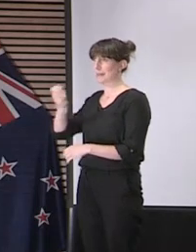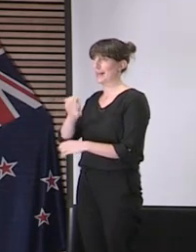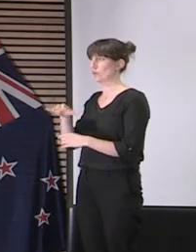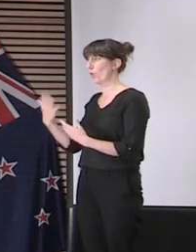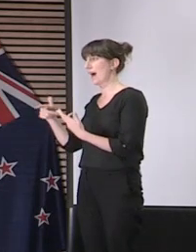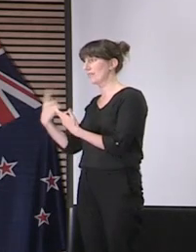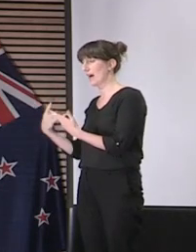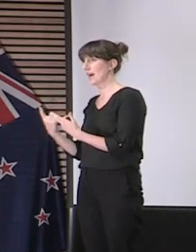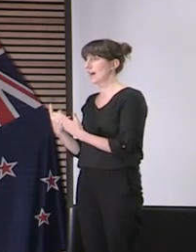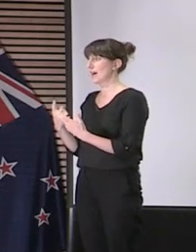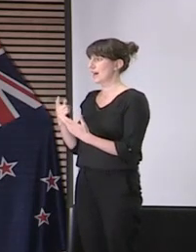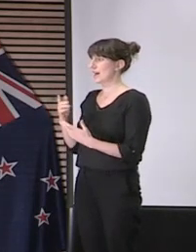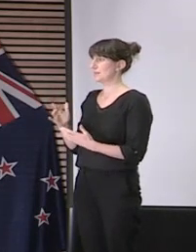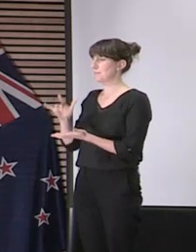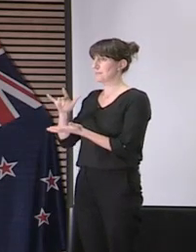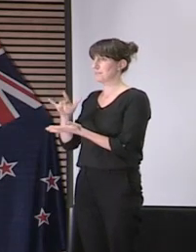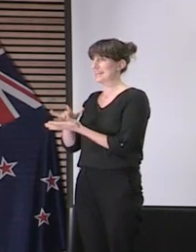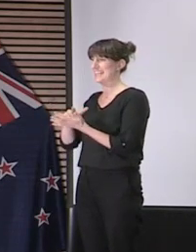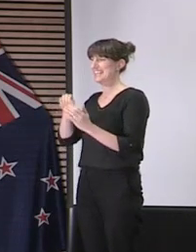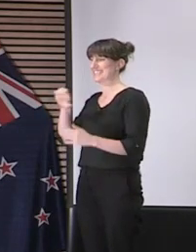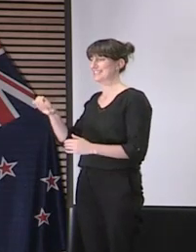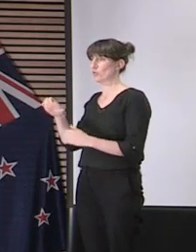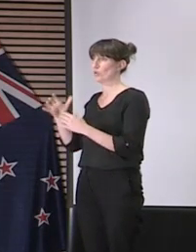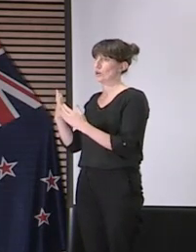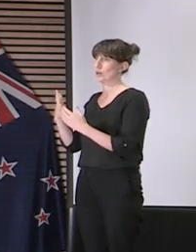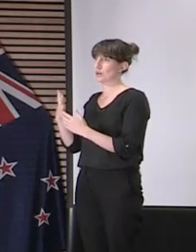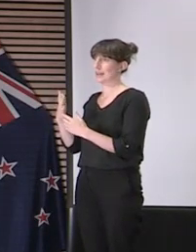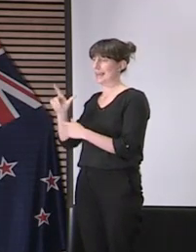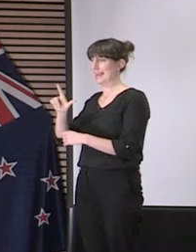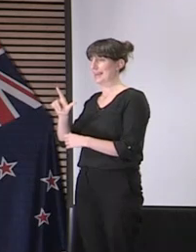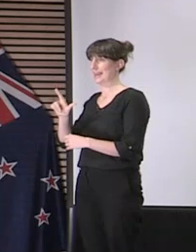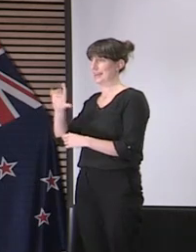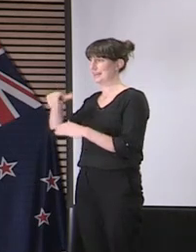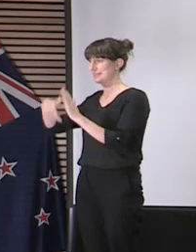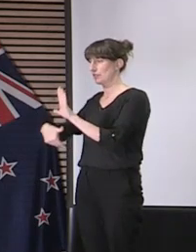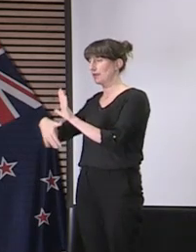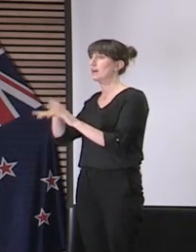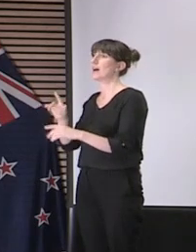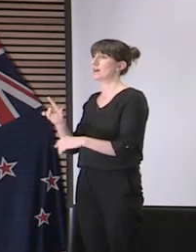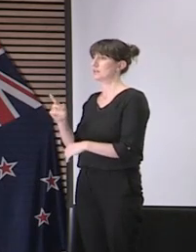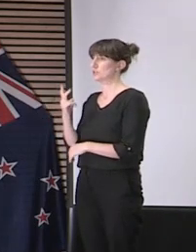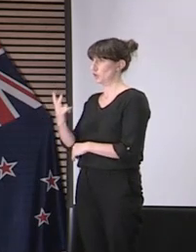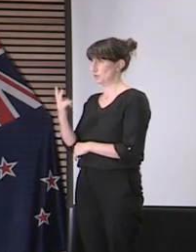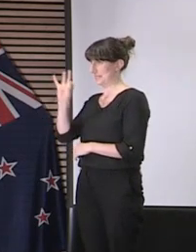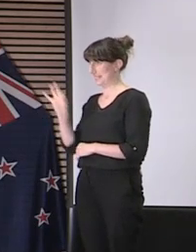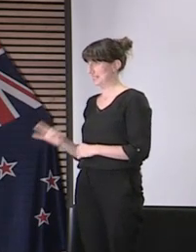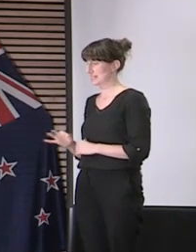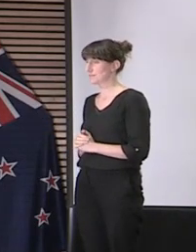Pasifika, Asian is 12%, European another 64.2% and